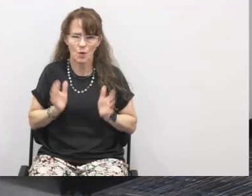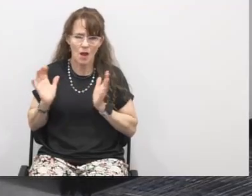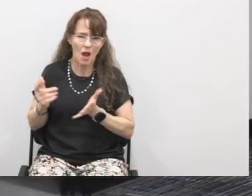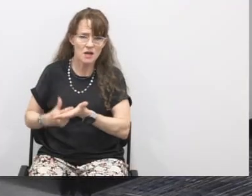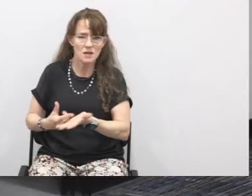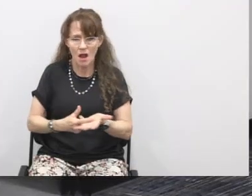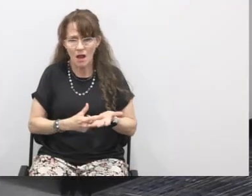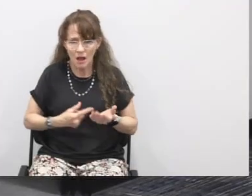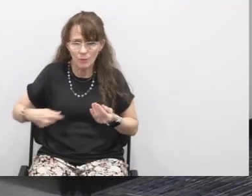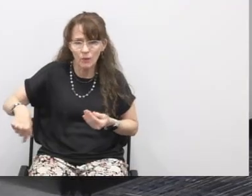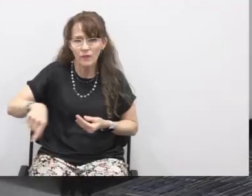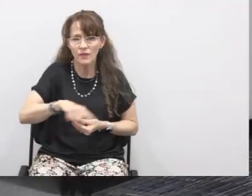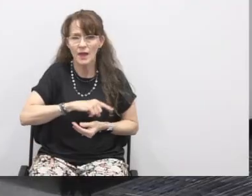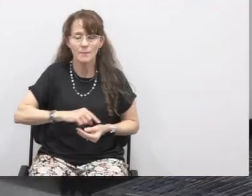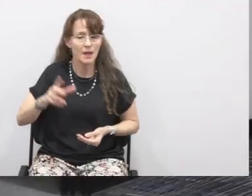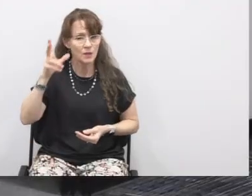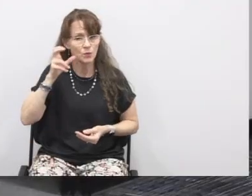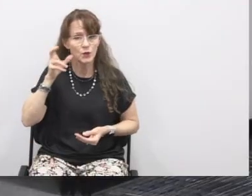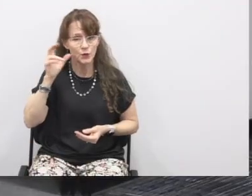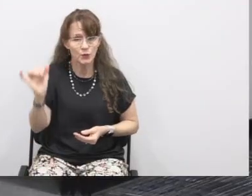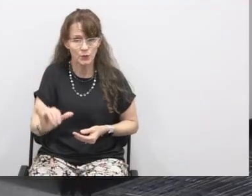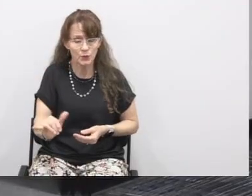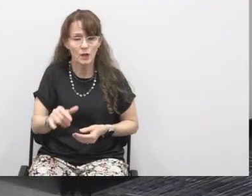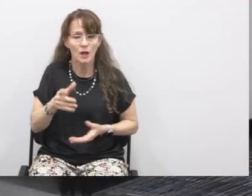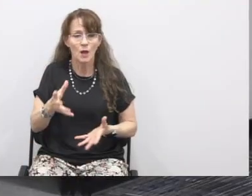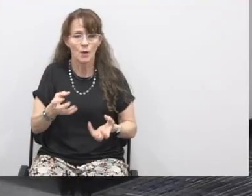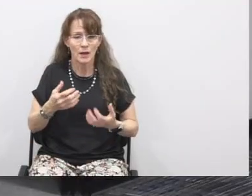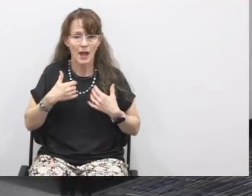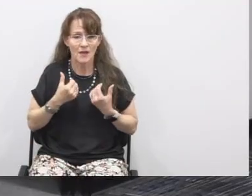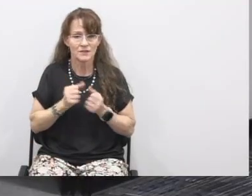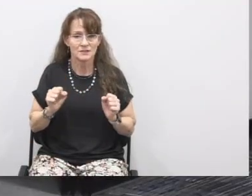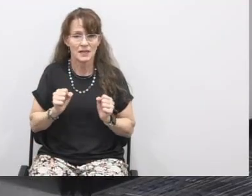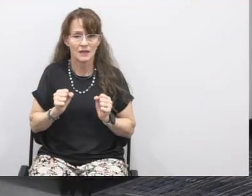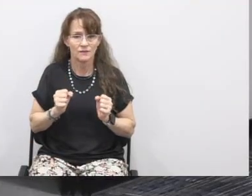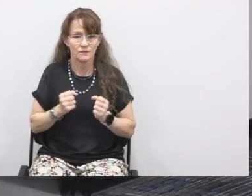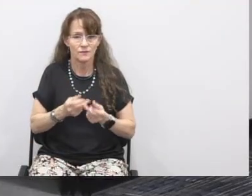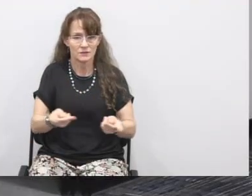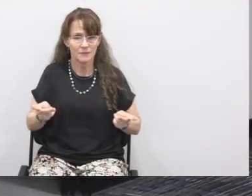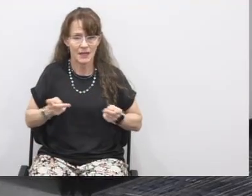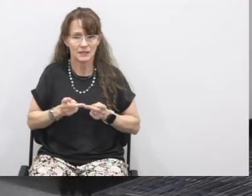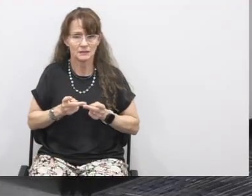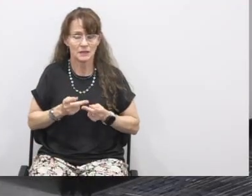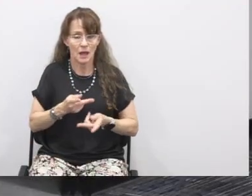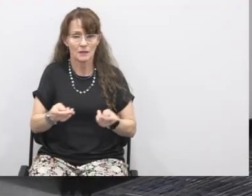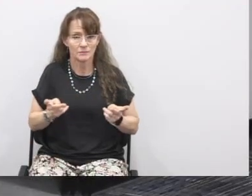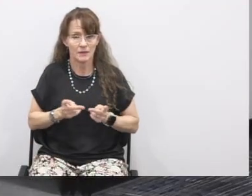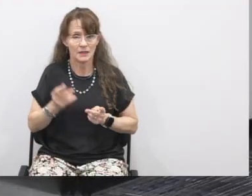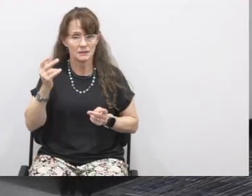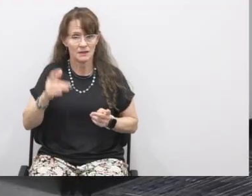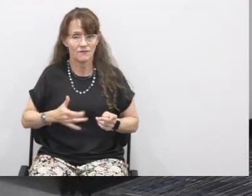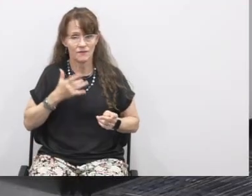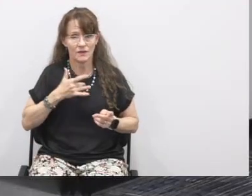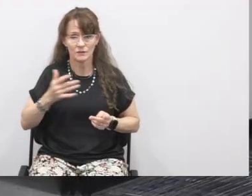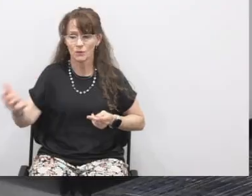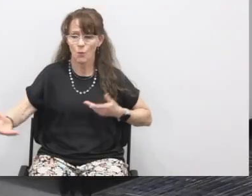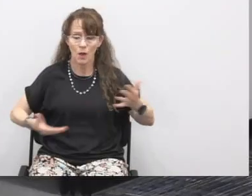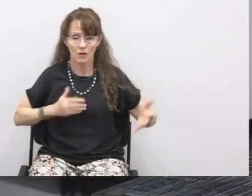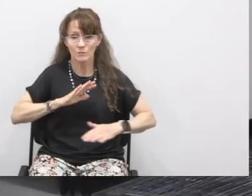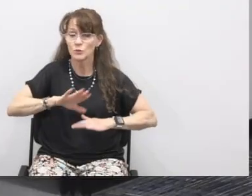and what we heard from them is that they want to have a safe space. They want to have a space where it feels welcoming to all students,